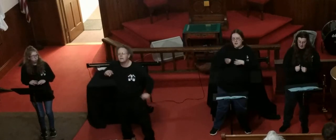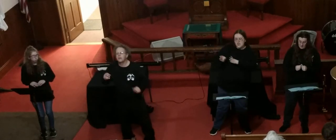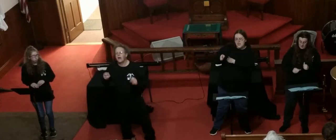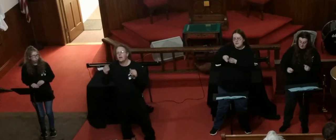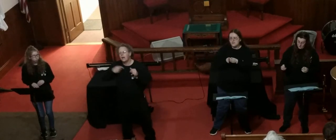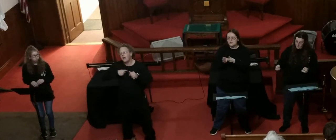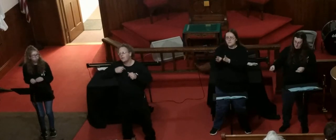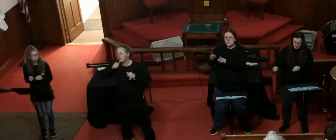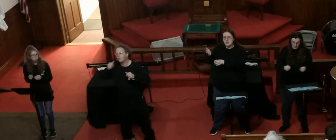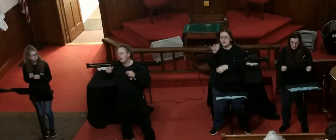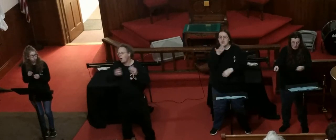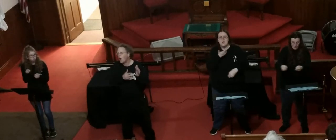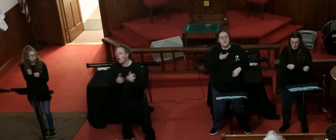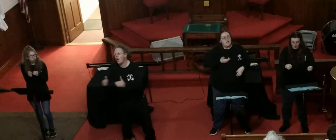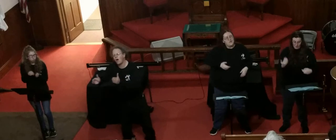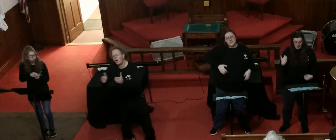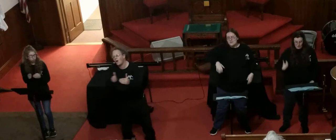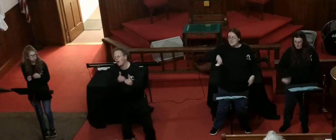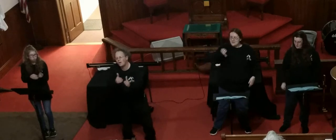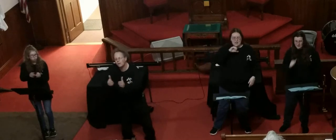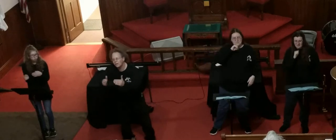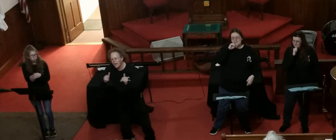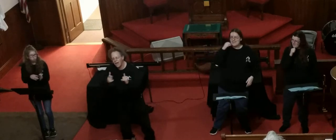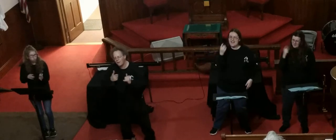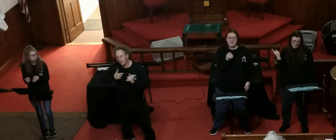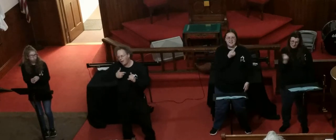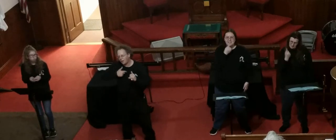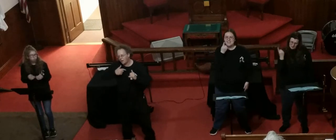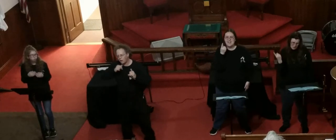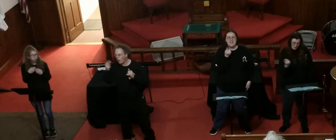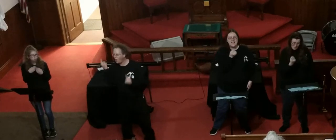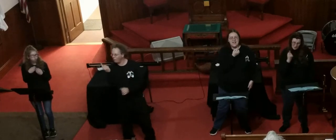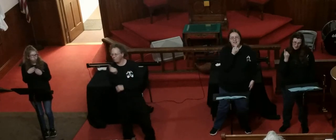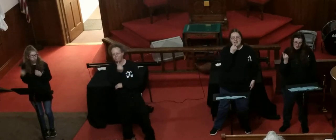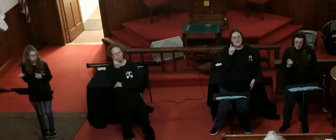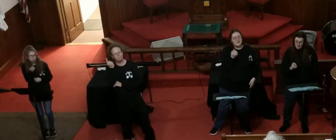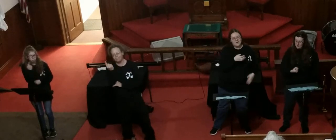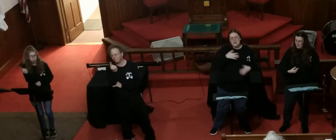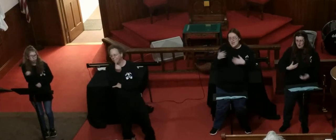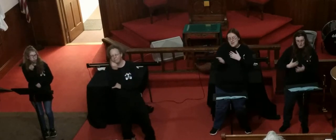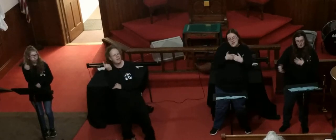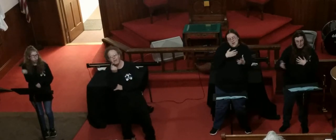Down every road I'm not alone